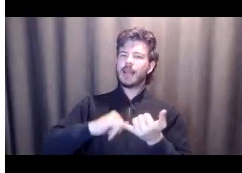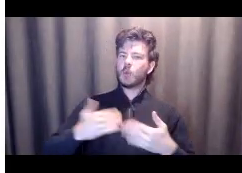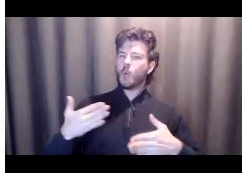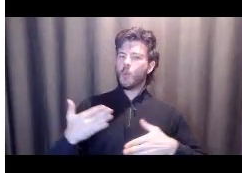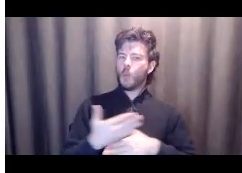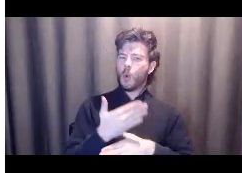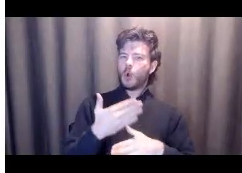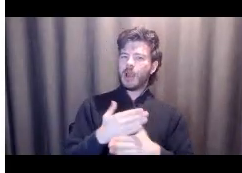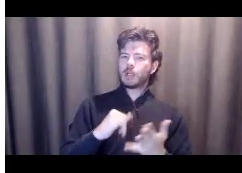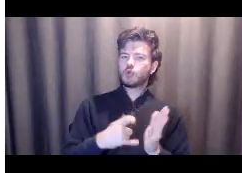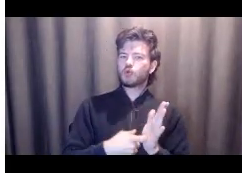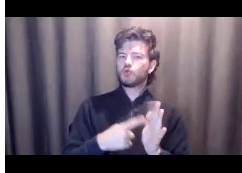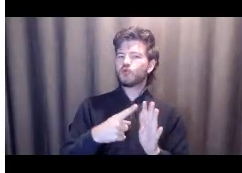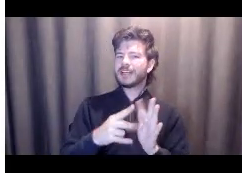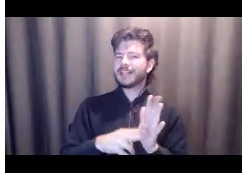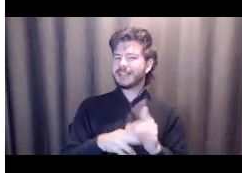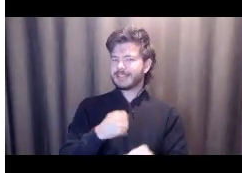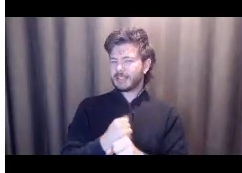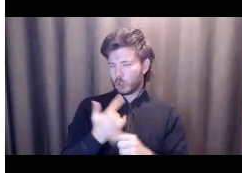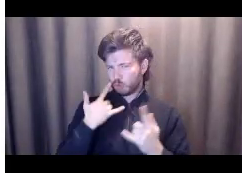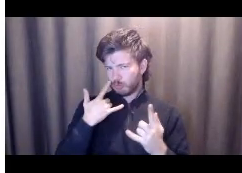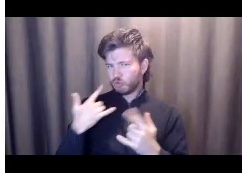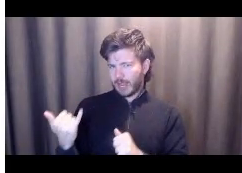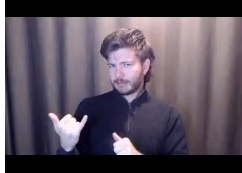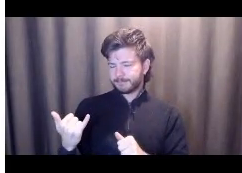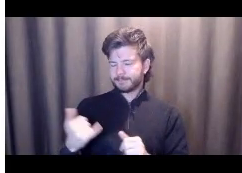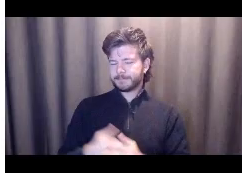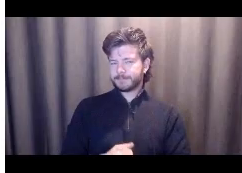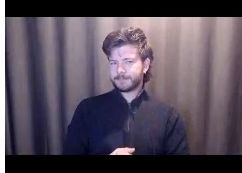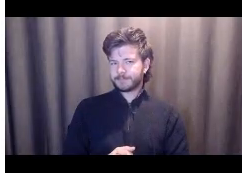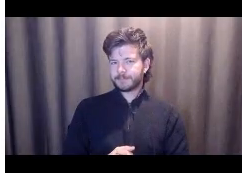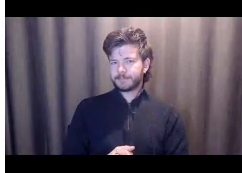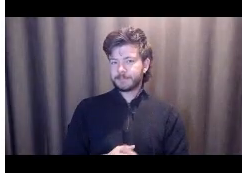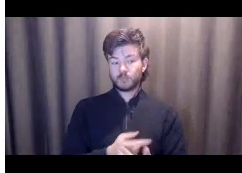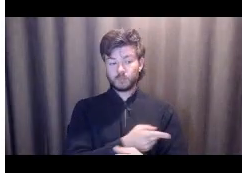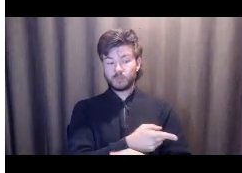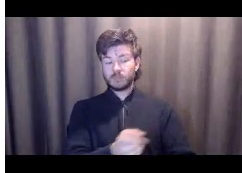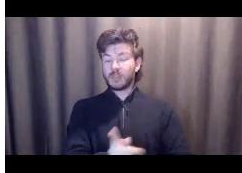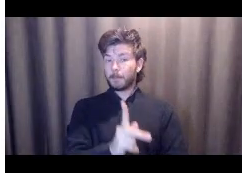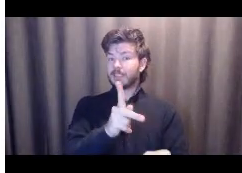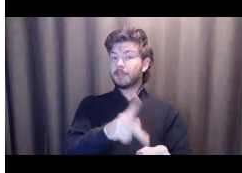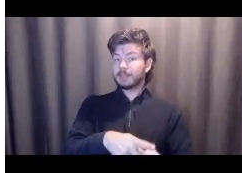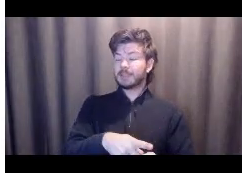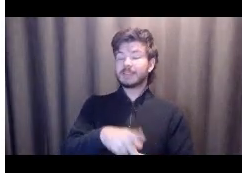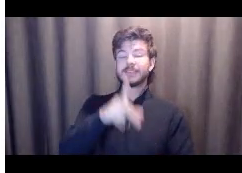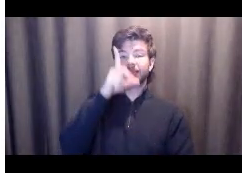Participants can contact the NDIS Quality and Safeguards Commission